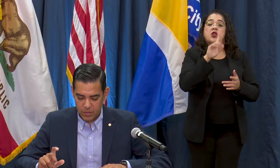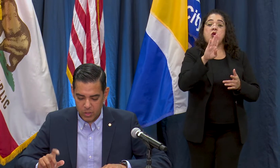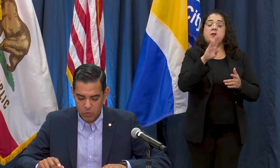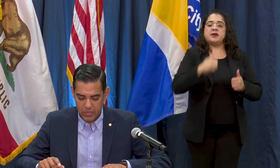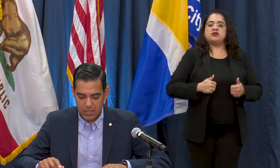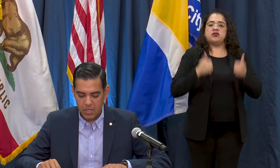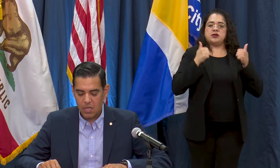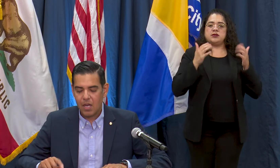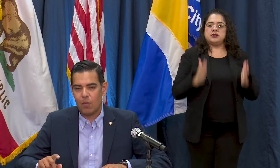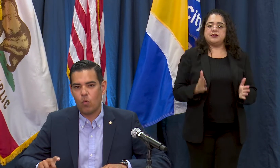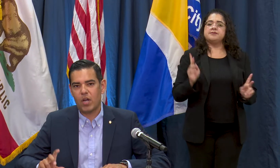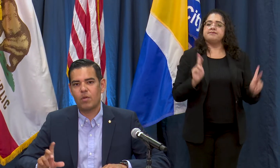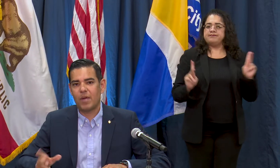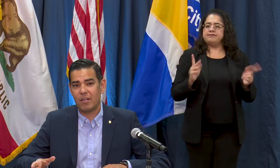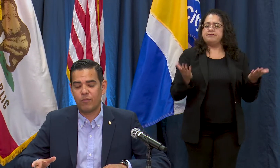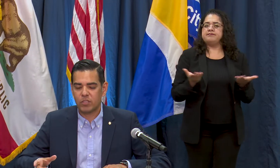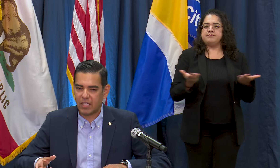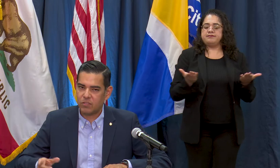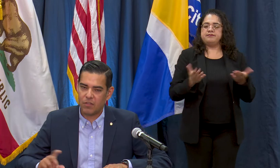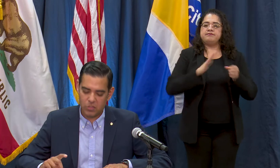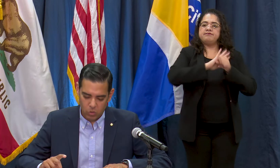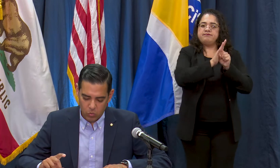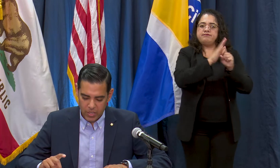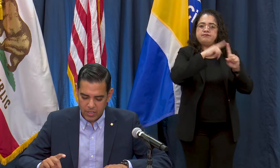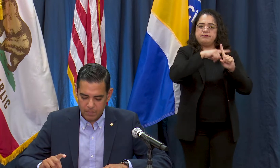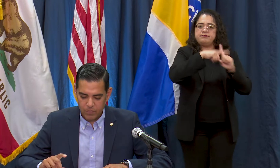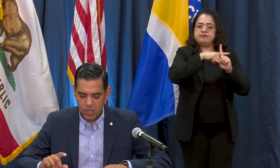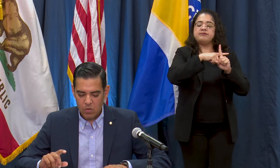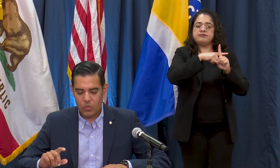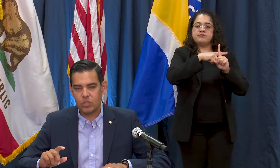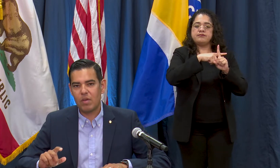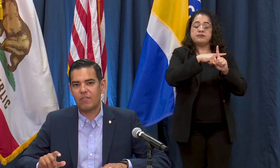COVID-19. I want to remind folks they've done this whole week. We do have a